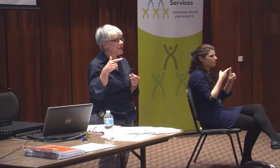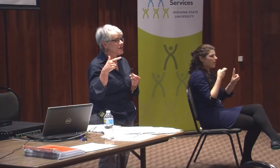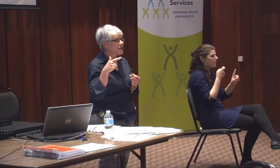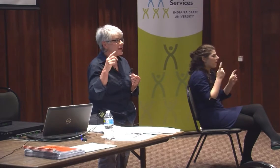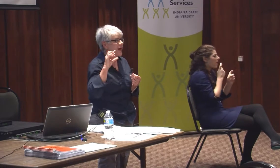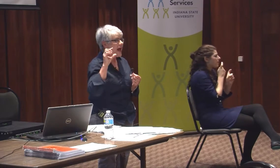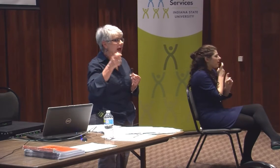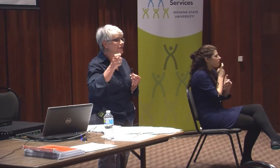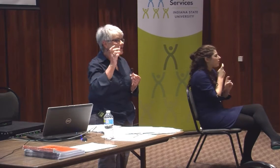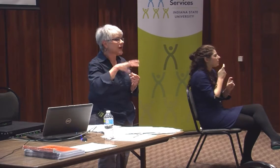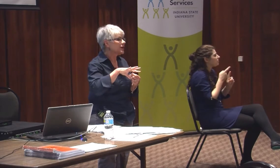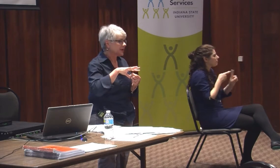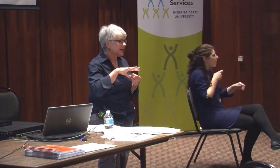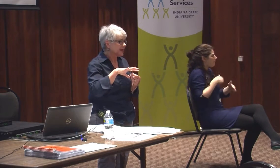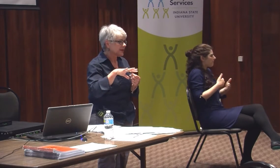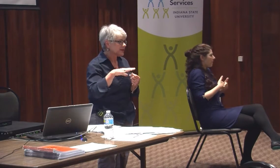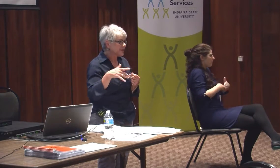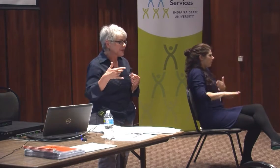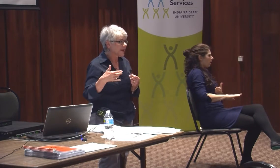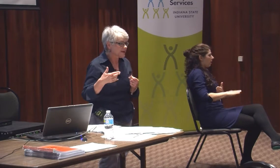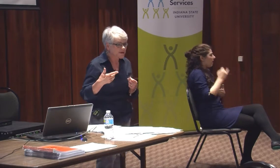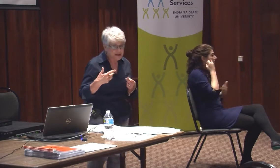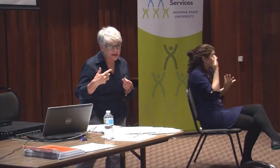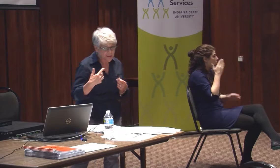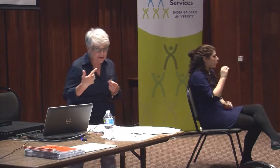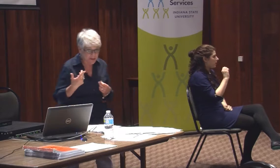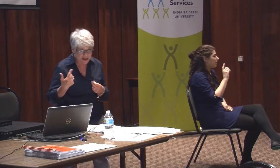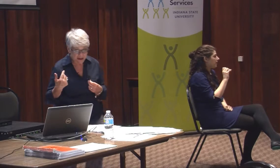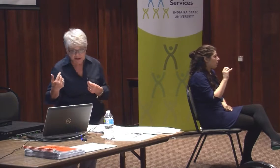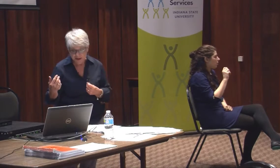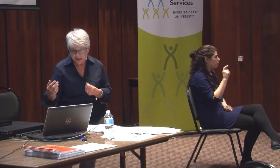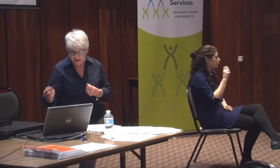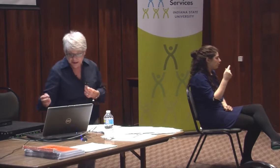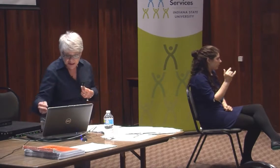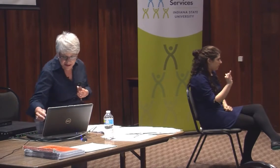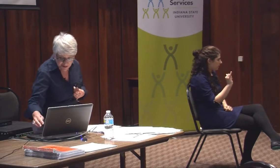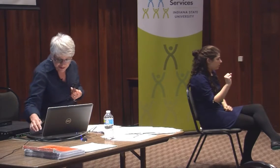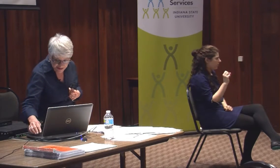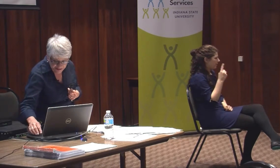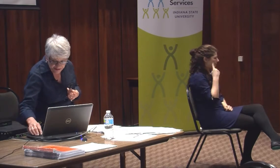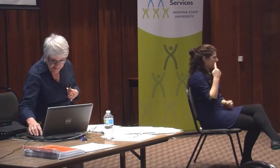prematurity after unknown etiology. Okay, so it's like one of the main categories of